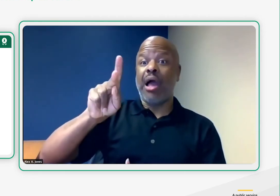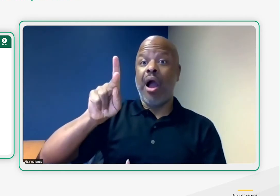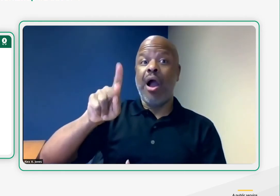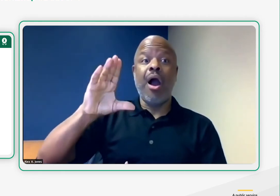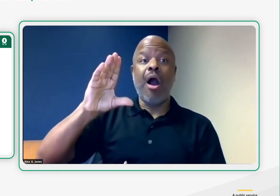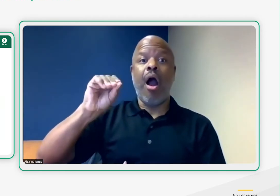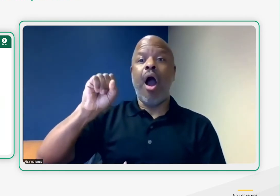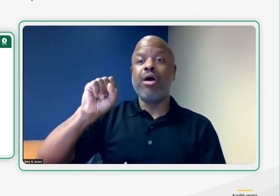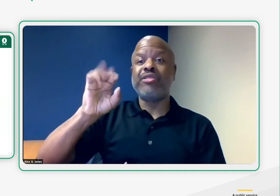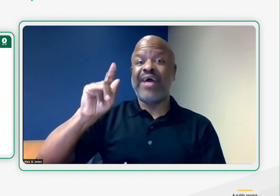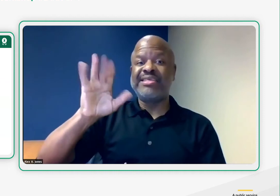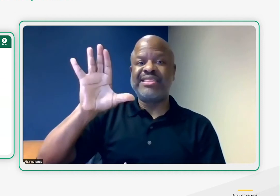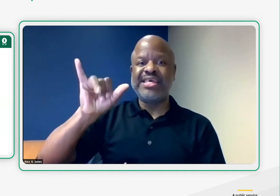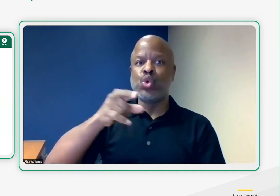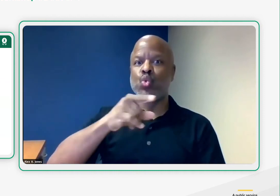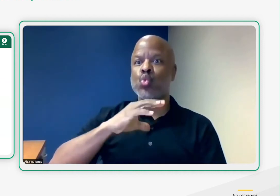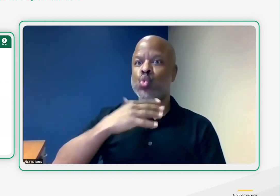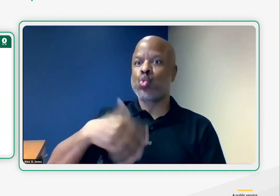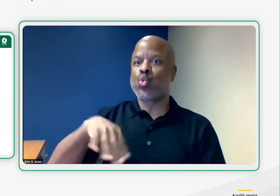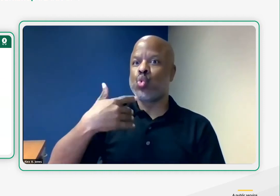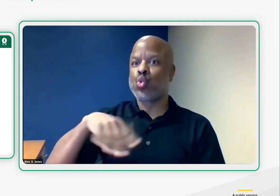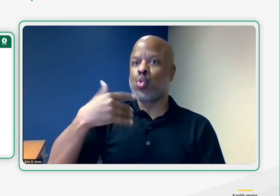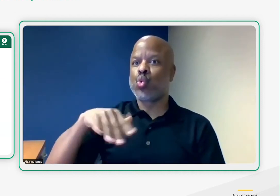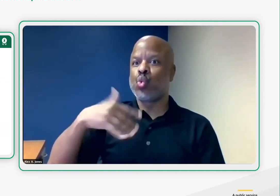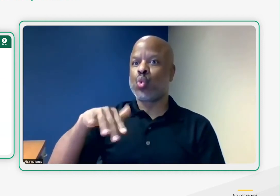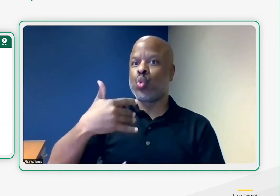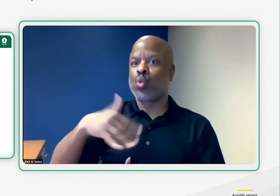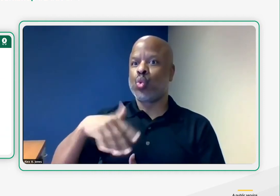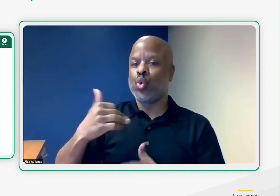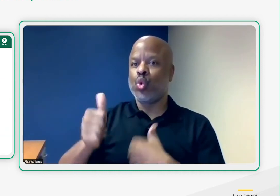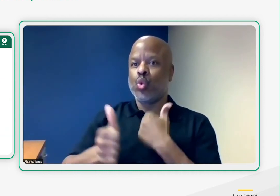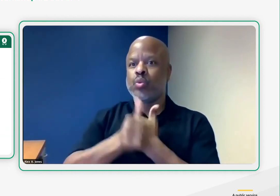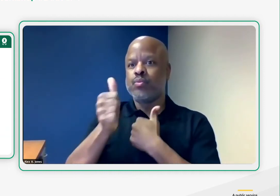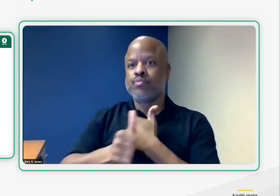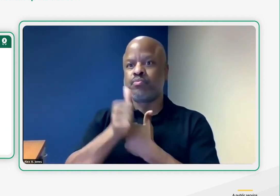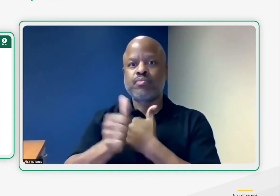specifically this concept here: the sunk cost fallacy. This is actually a big risk.